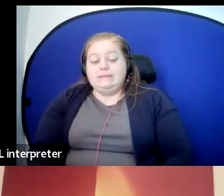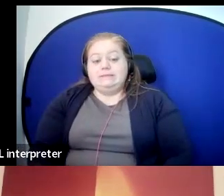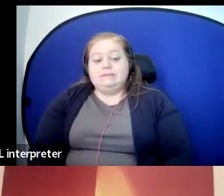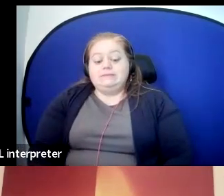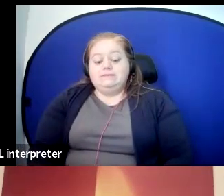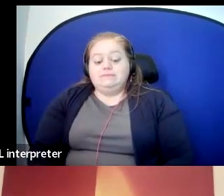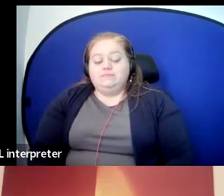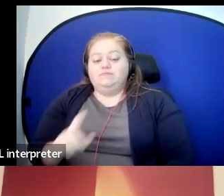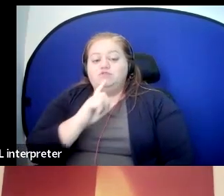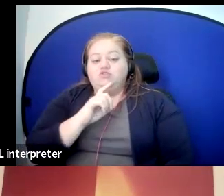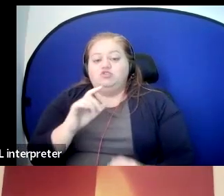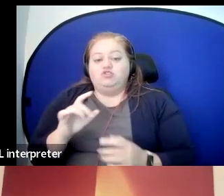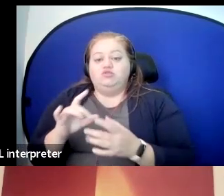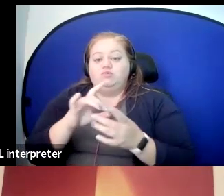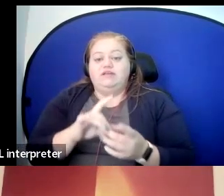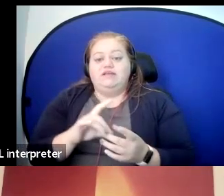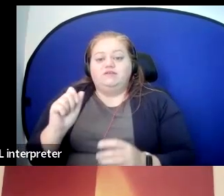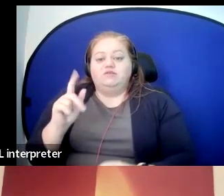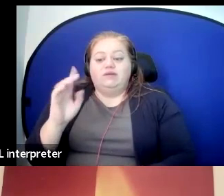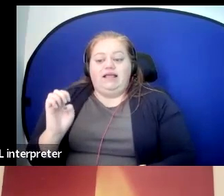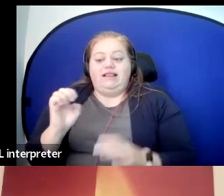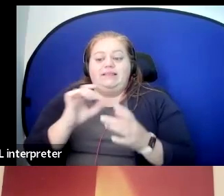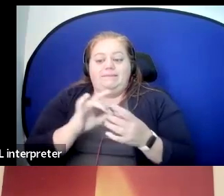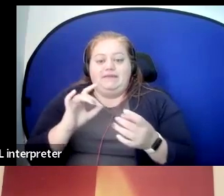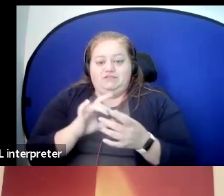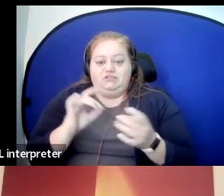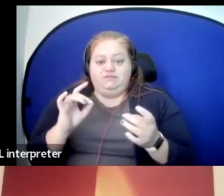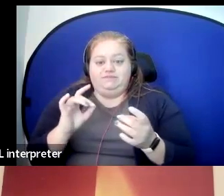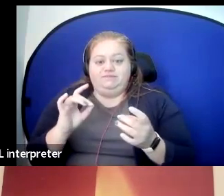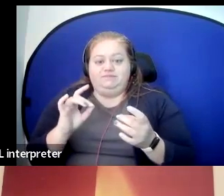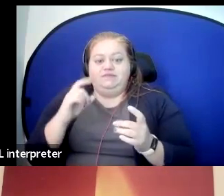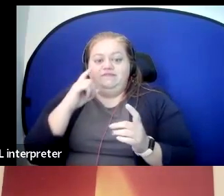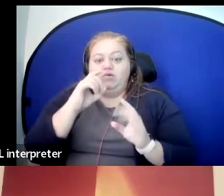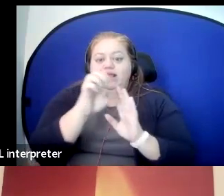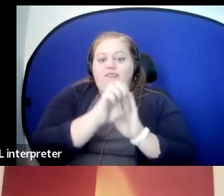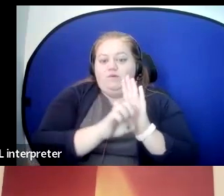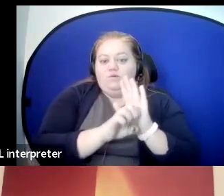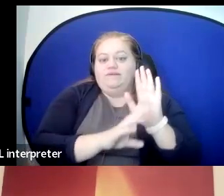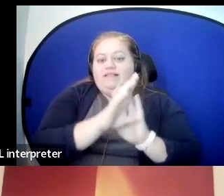on what Allie mentioned in terms of ethical development of AI